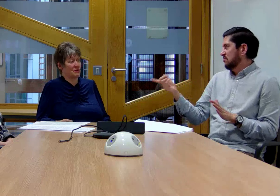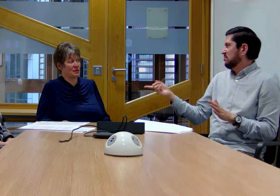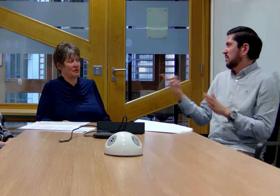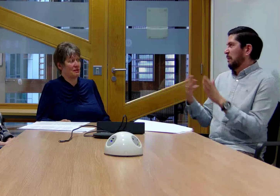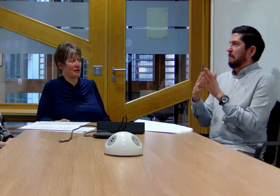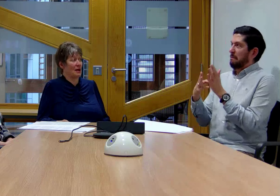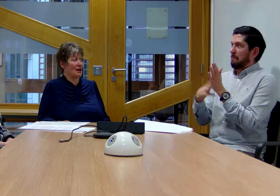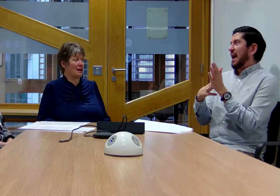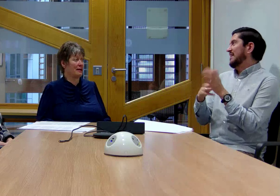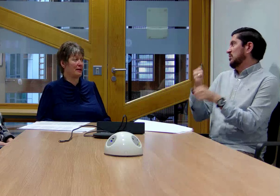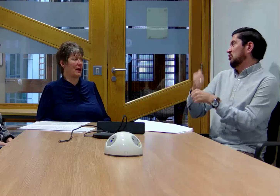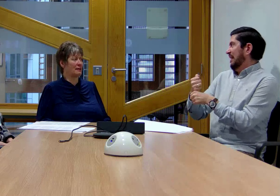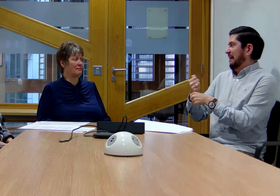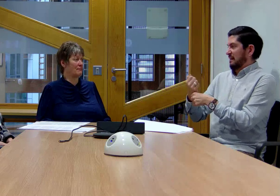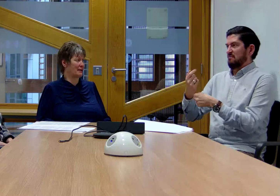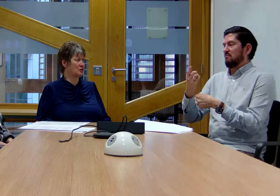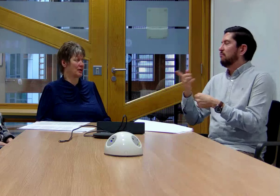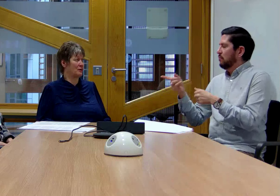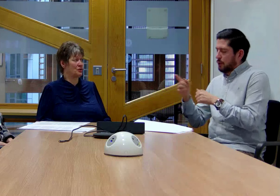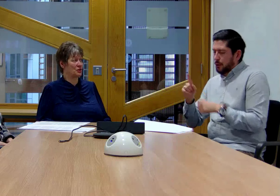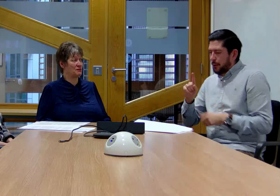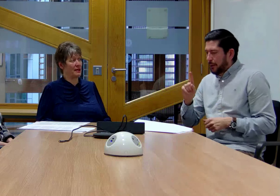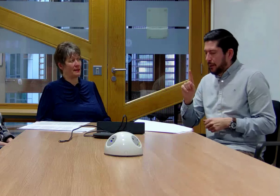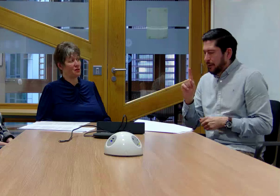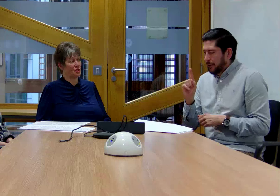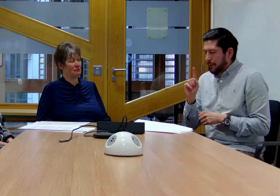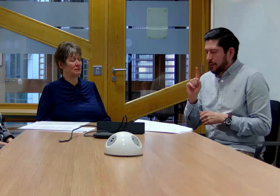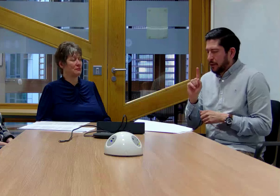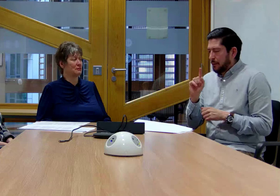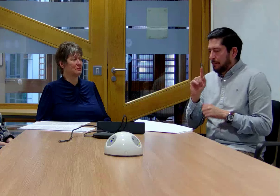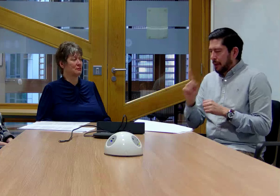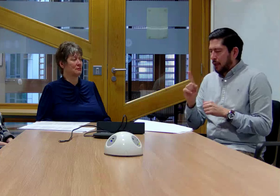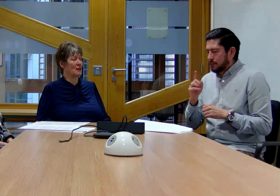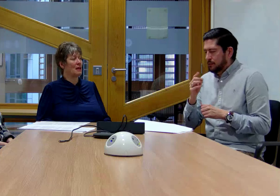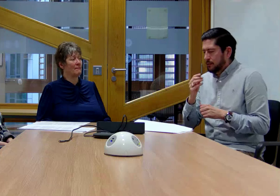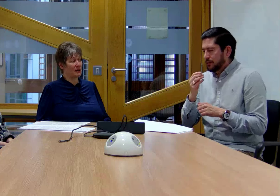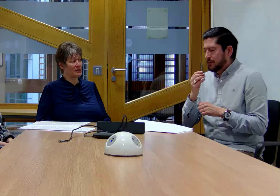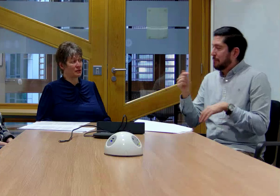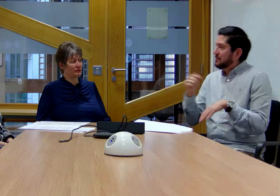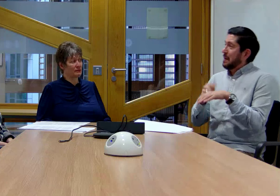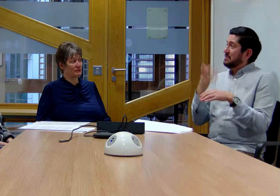know, you would be Alasdair so we would just call you A MacC . Then Mags Greig would just